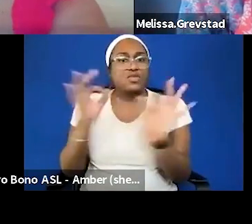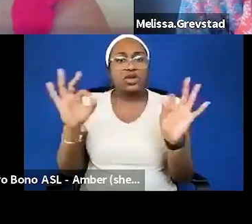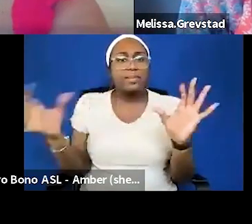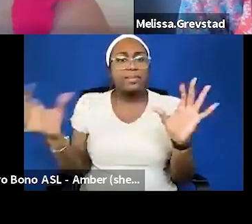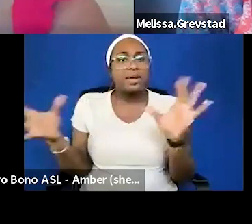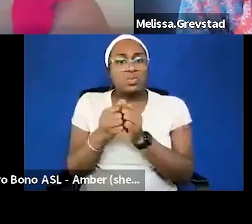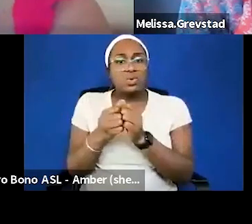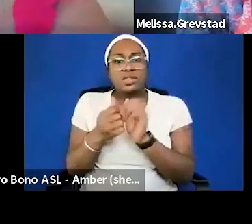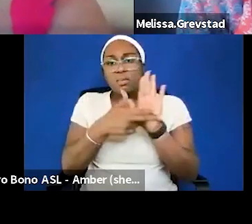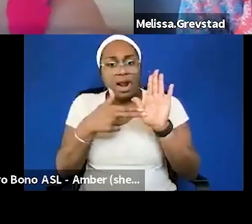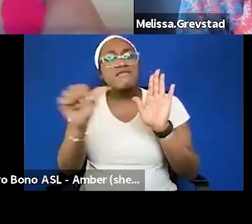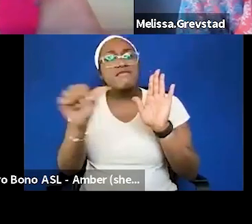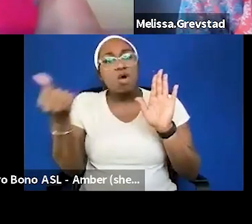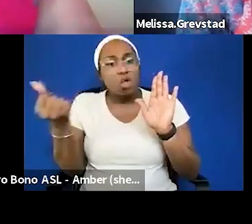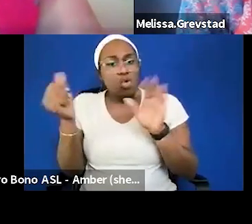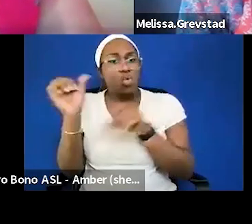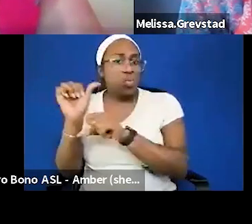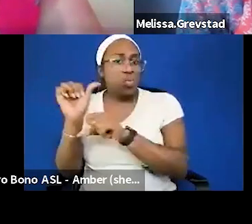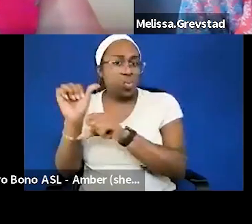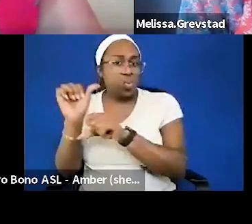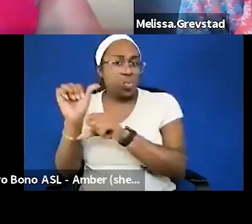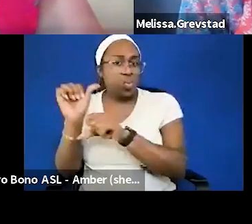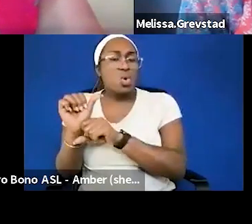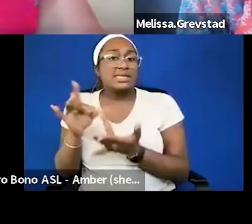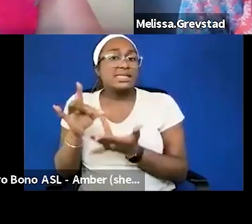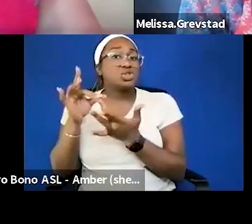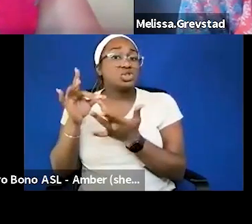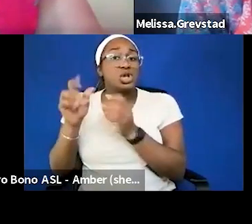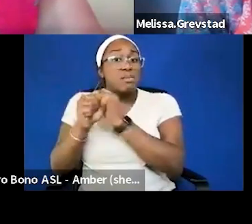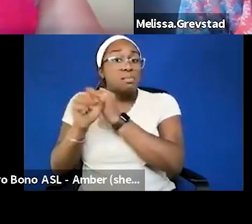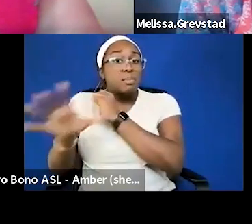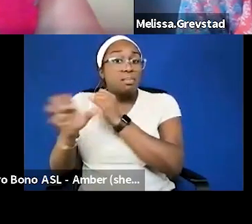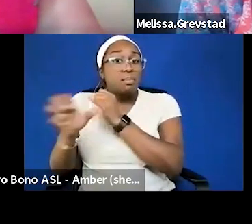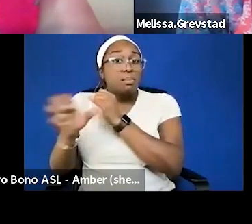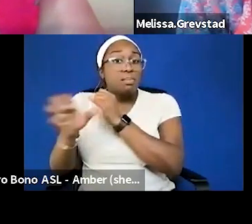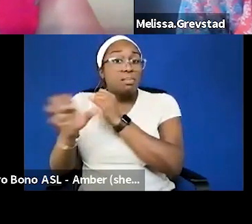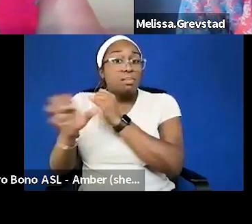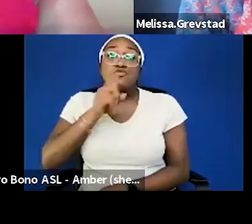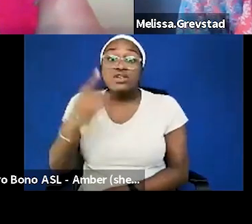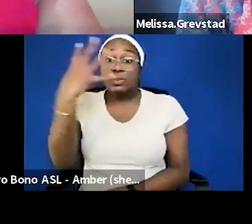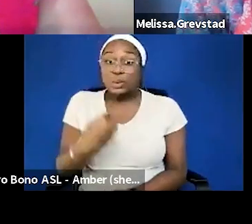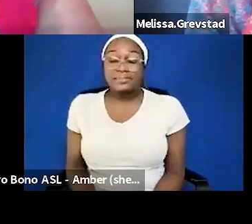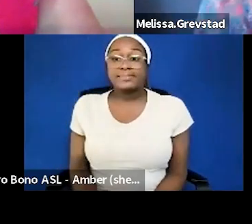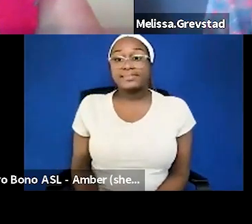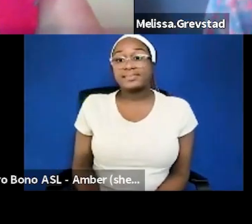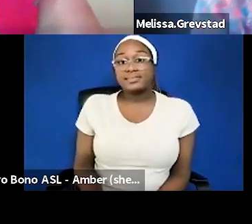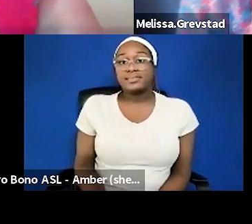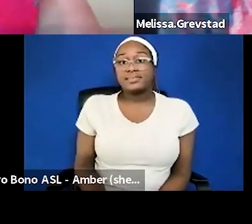other work, especially promoting the idea of real beauty? I can jump in, Dana.